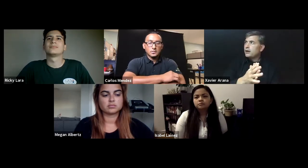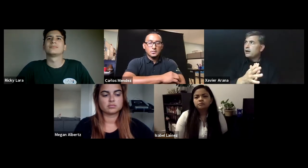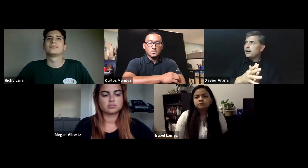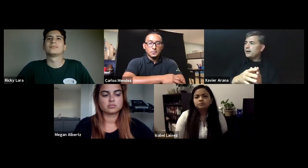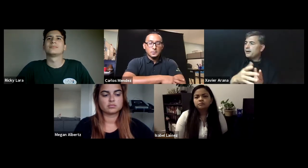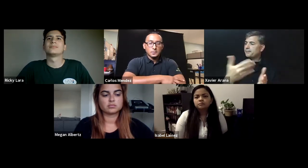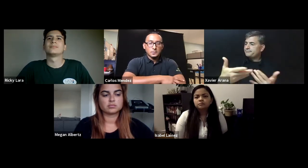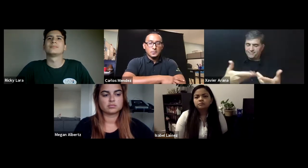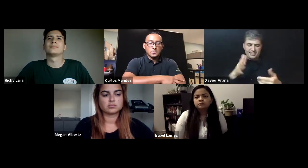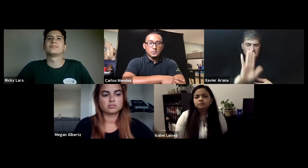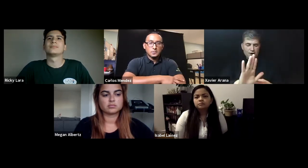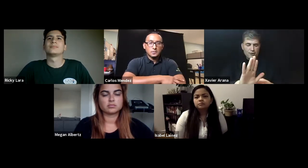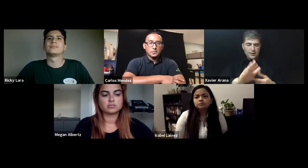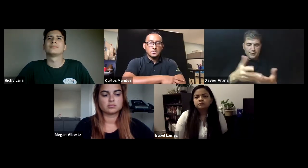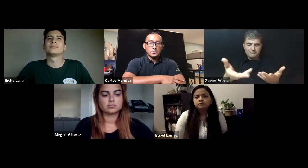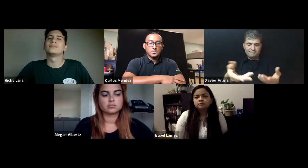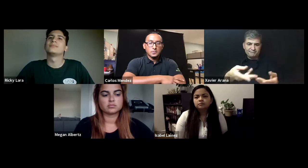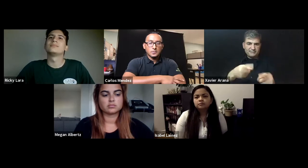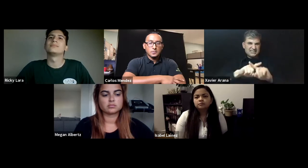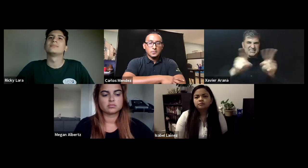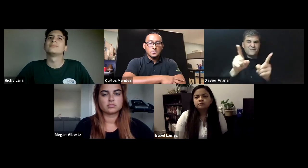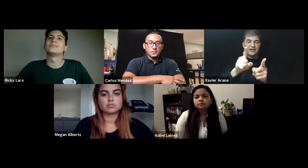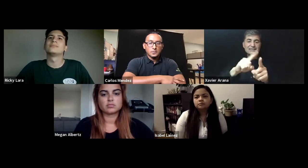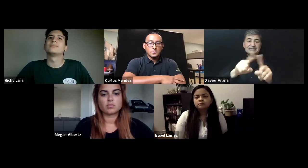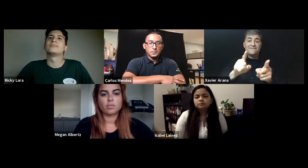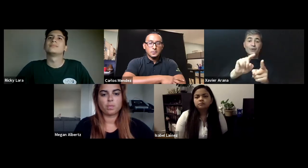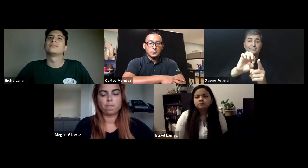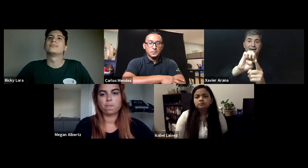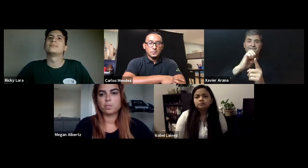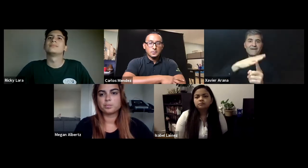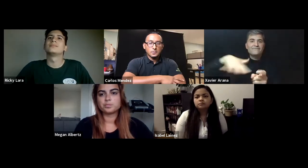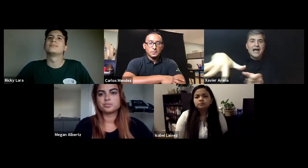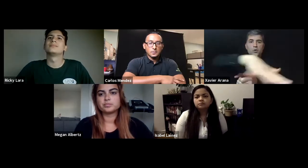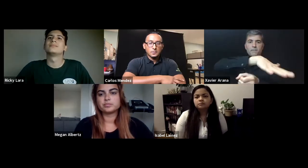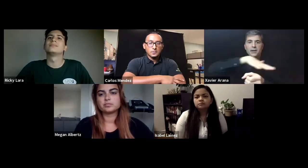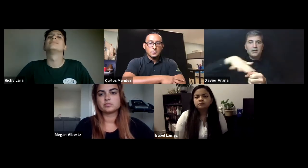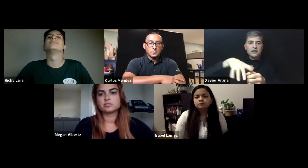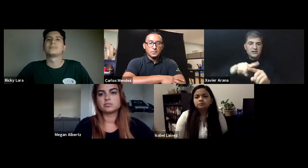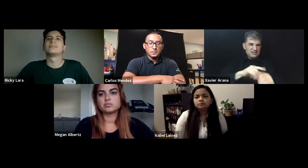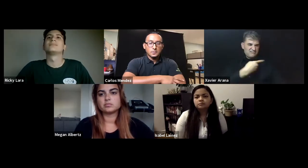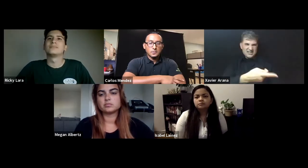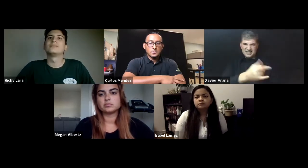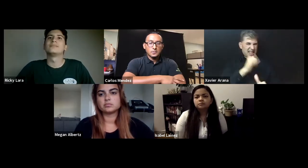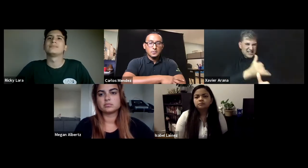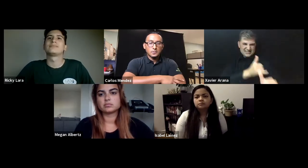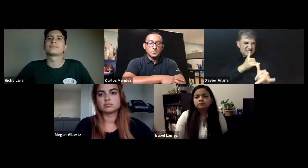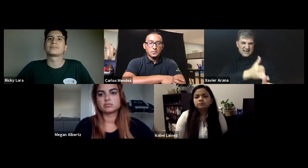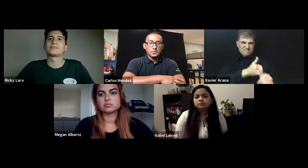Their culture, um... their...their differences of environments.